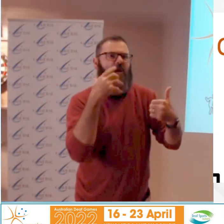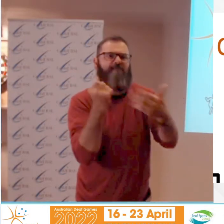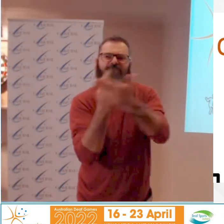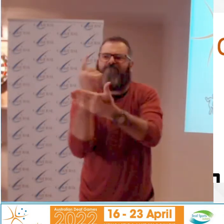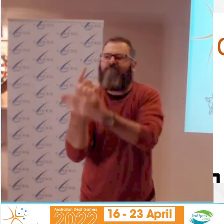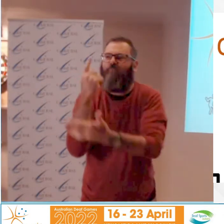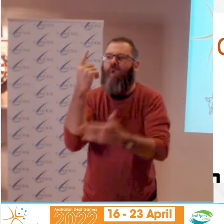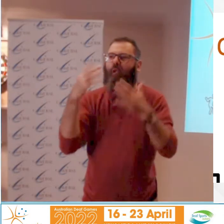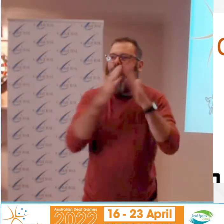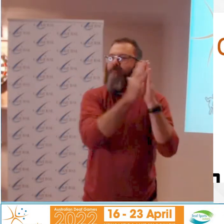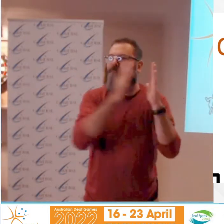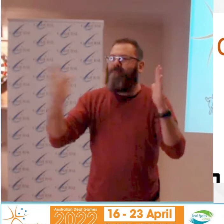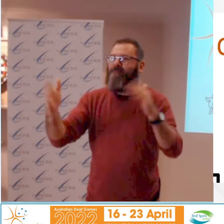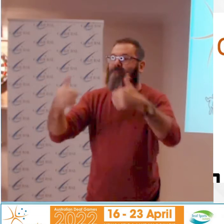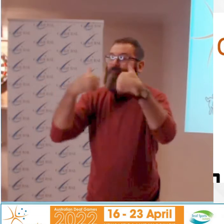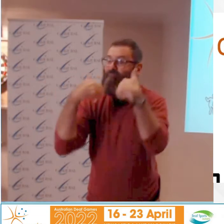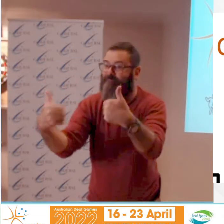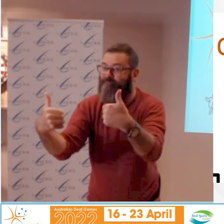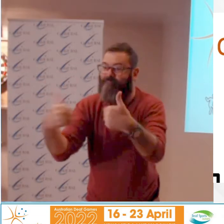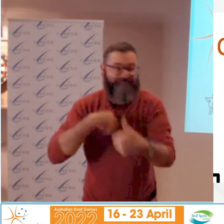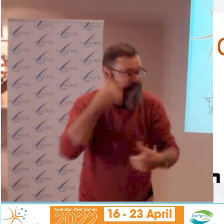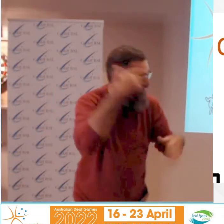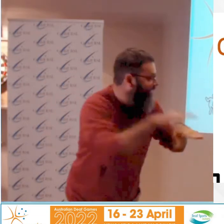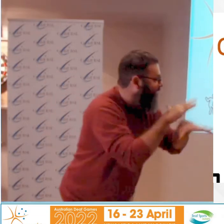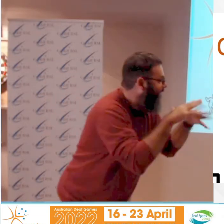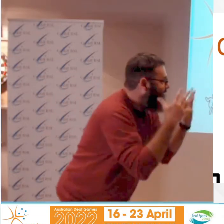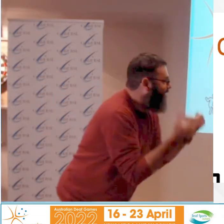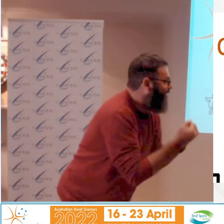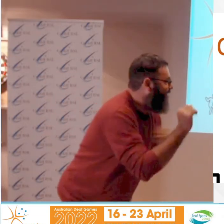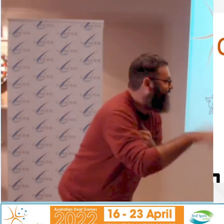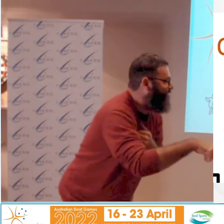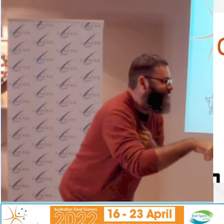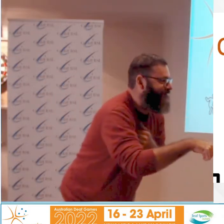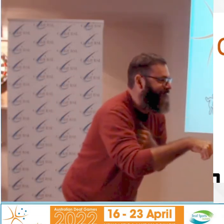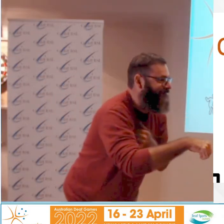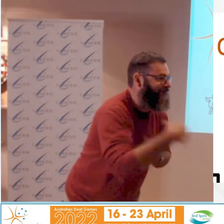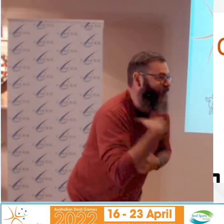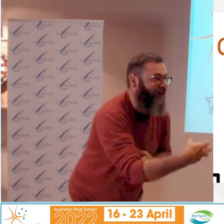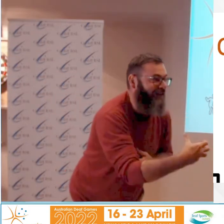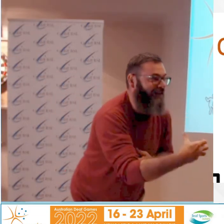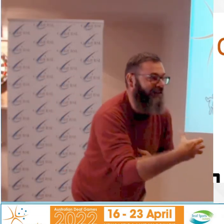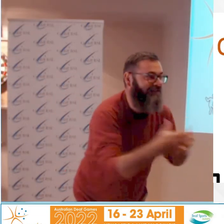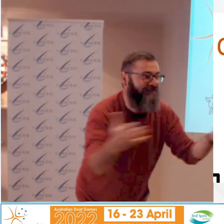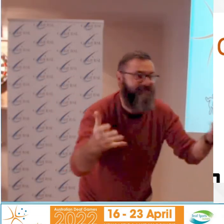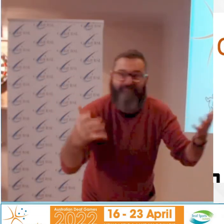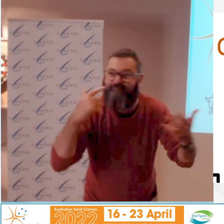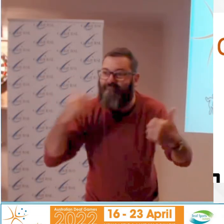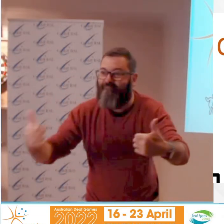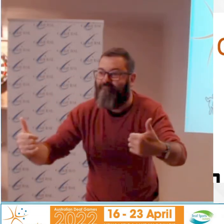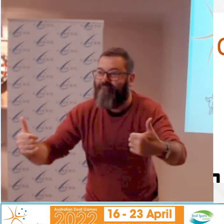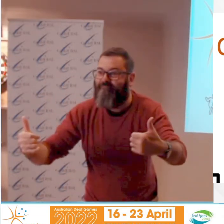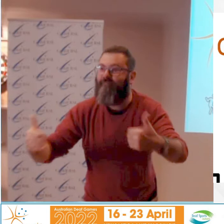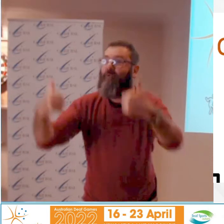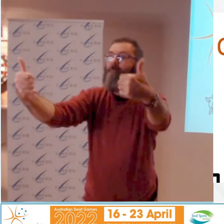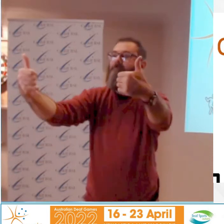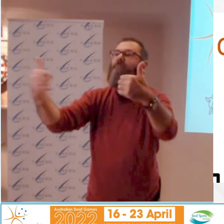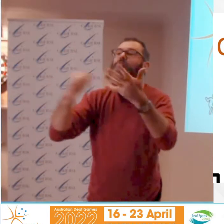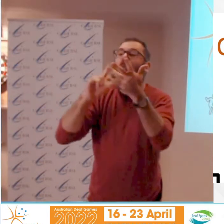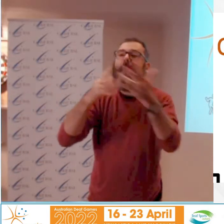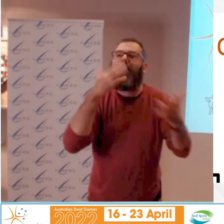them easily so during that week we'll have lots of events have i covered everything yep okay